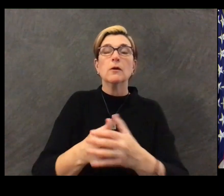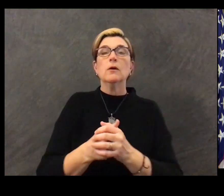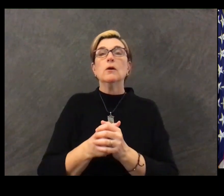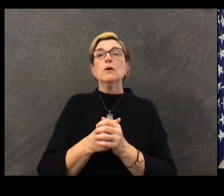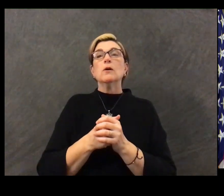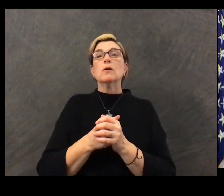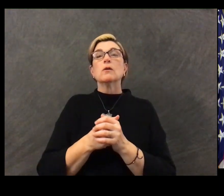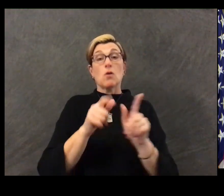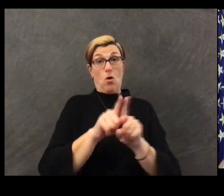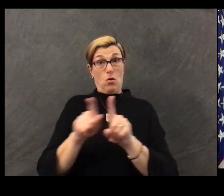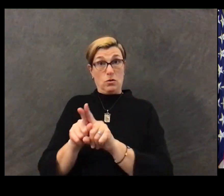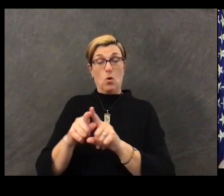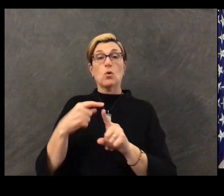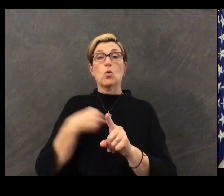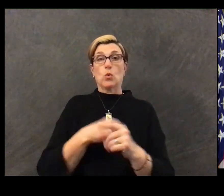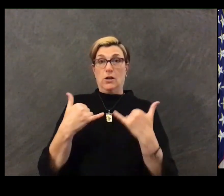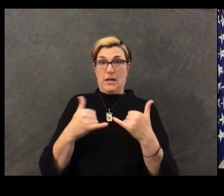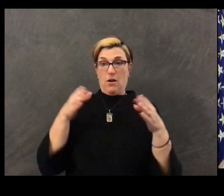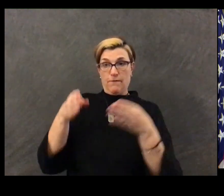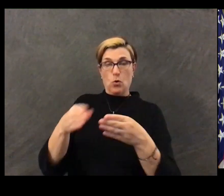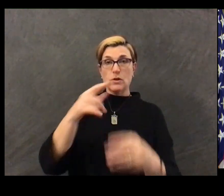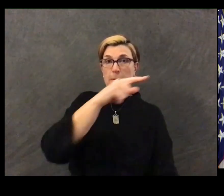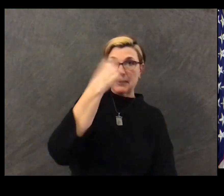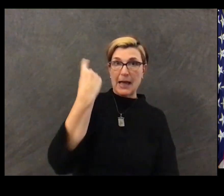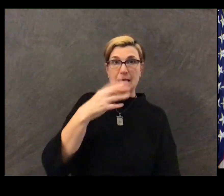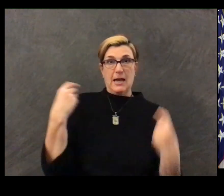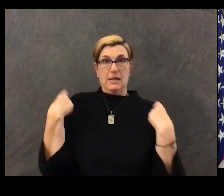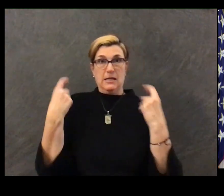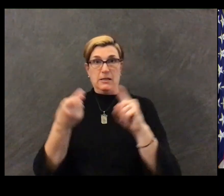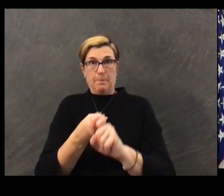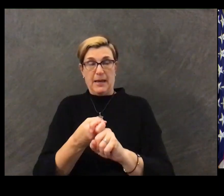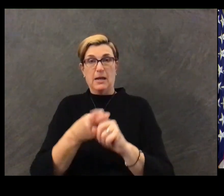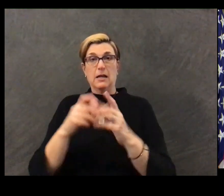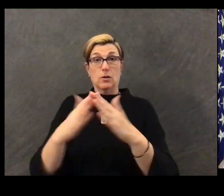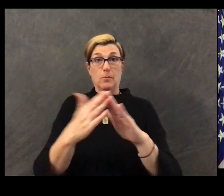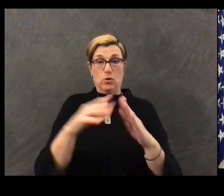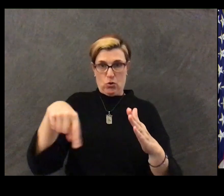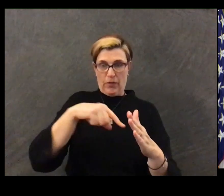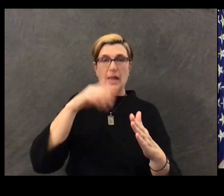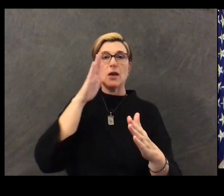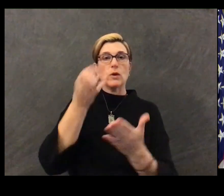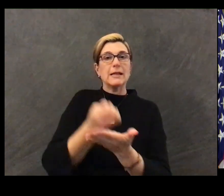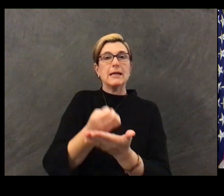black and Hispanic communities to full economic health they want to be healthy